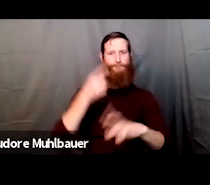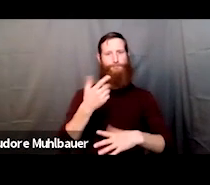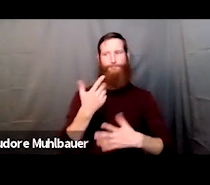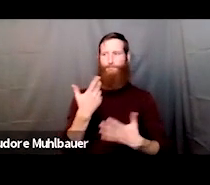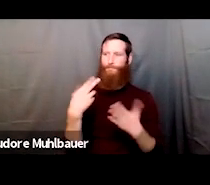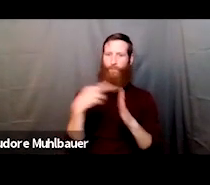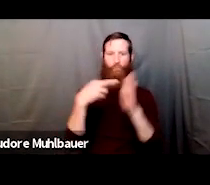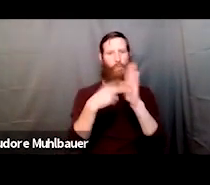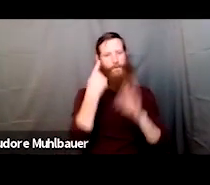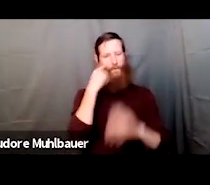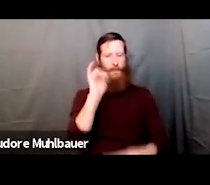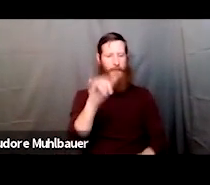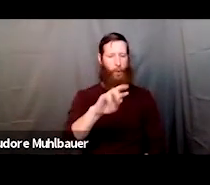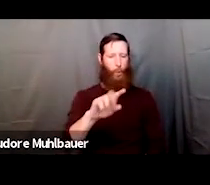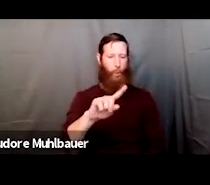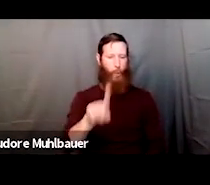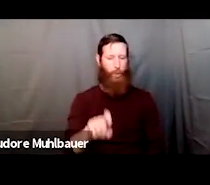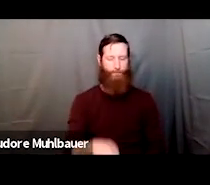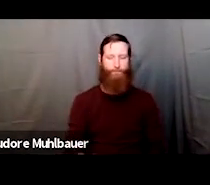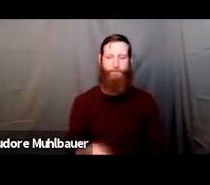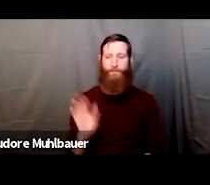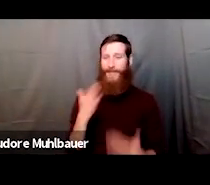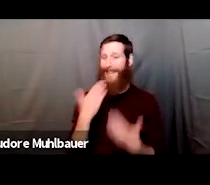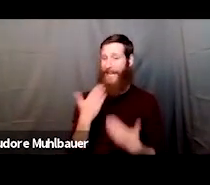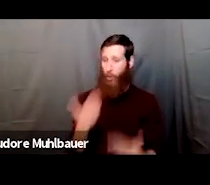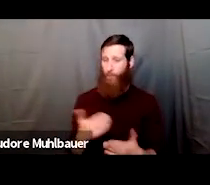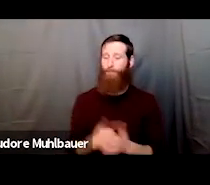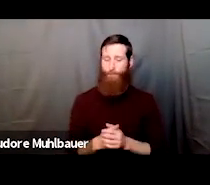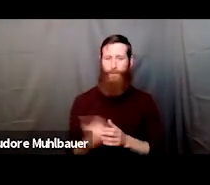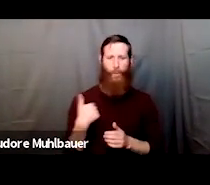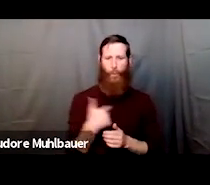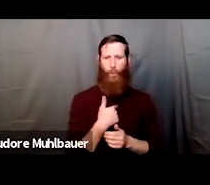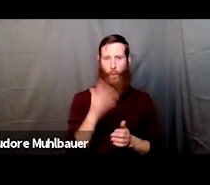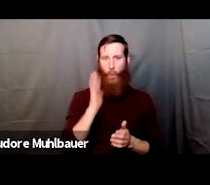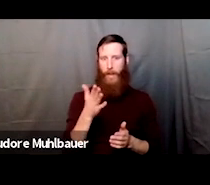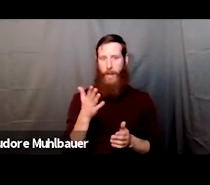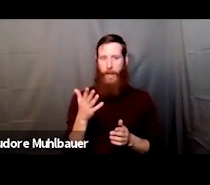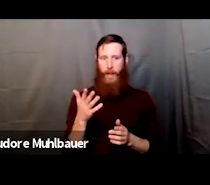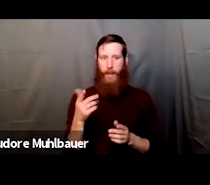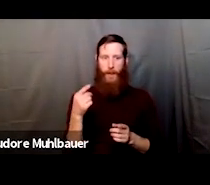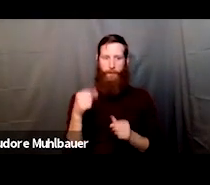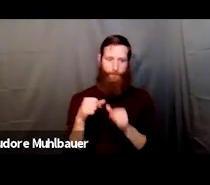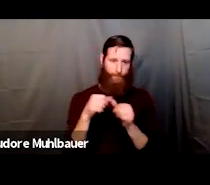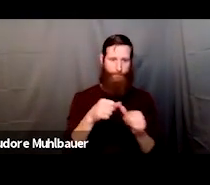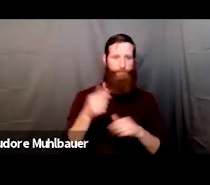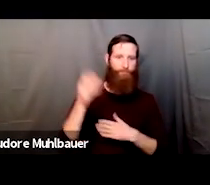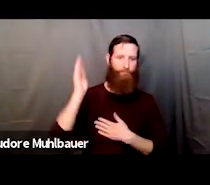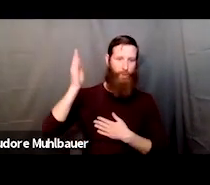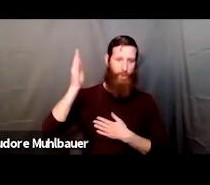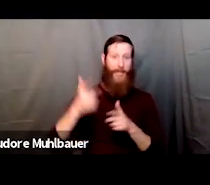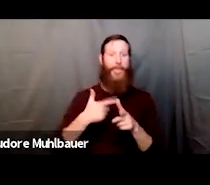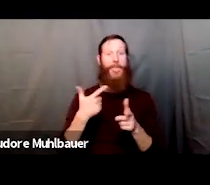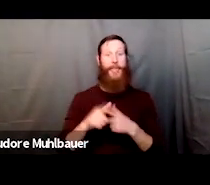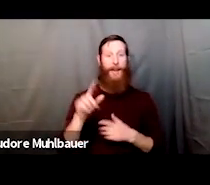Thank you all, we will move back to the presentation and do a round of questions at the end.